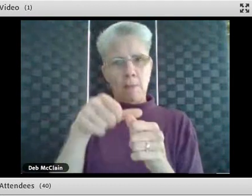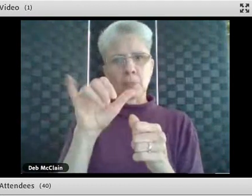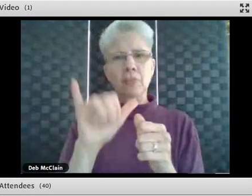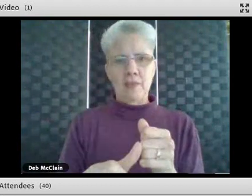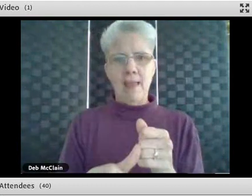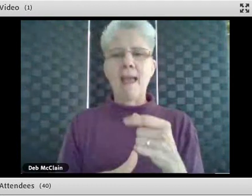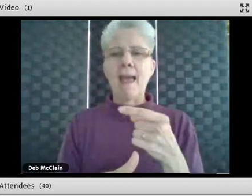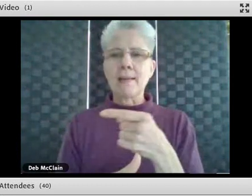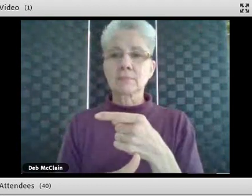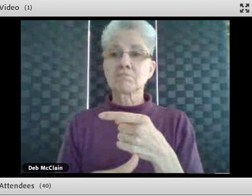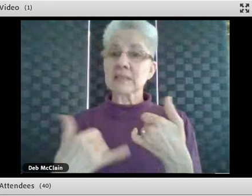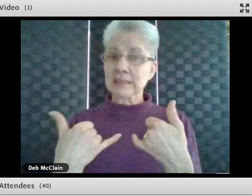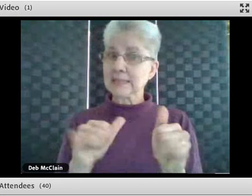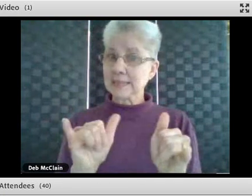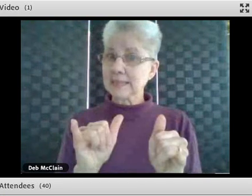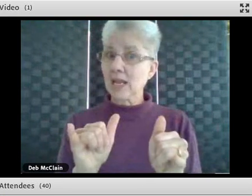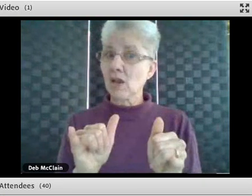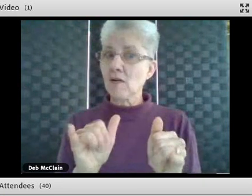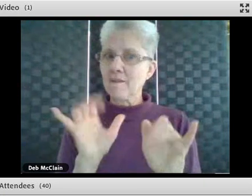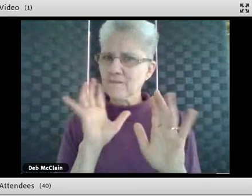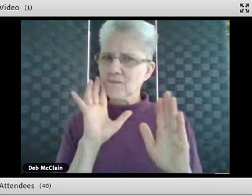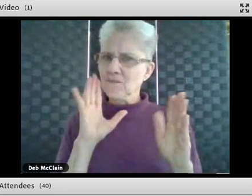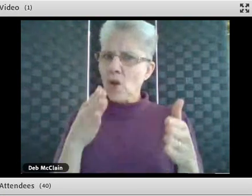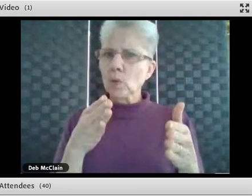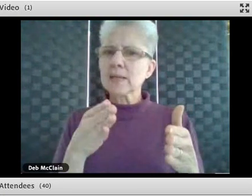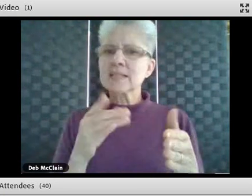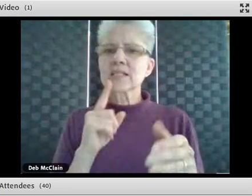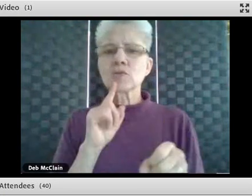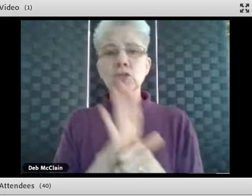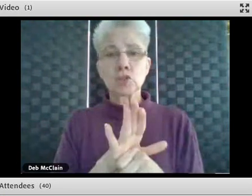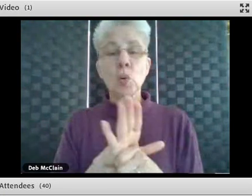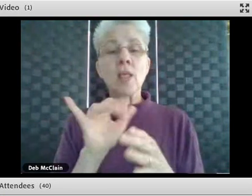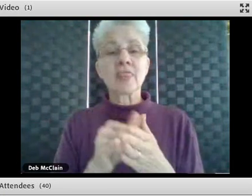And it still is very focused on ensuring that subject headings